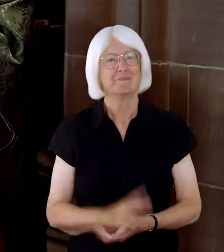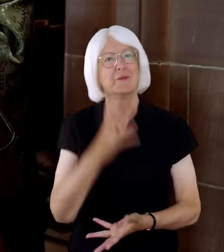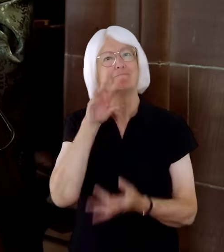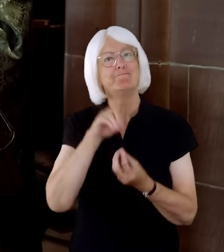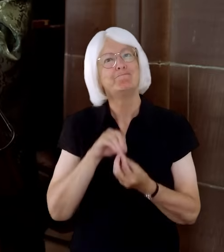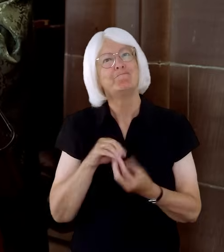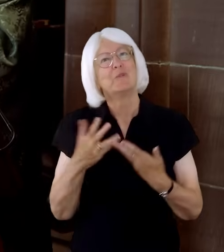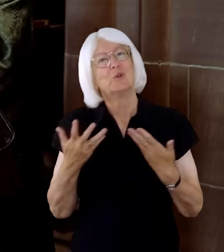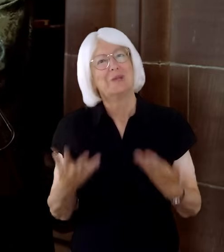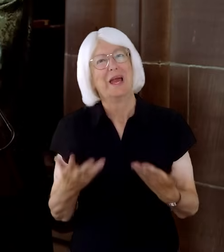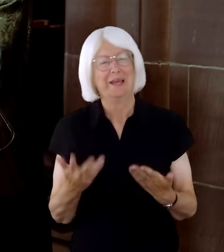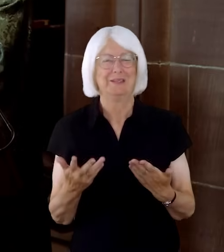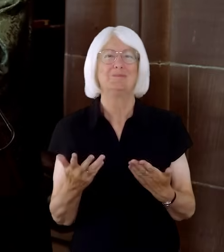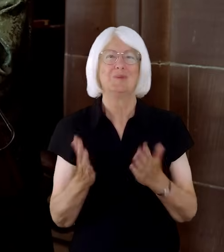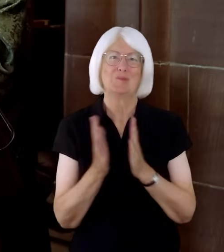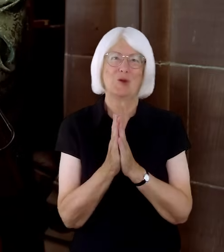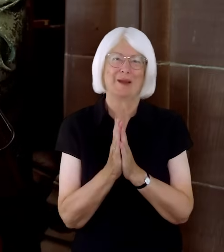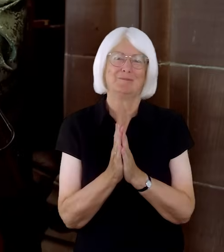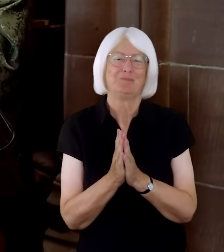The Collect for today, let us pray.